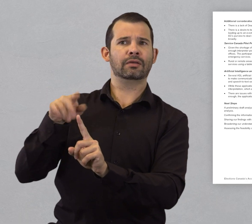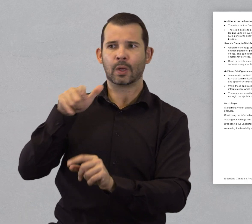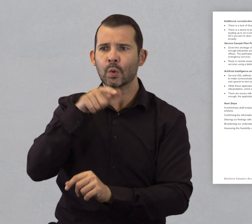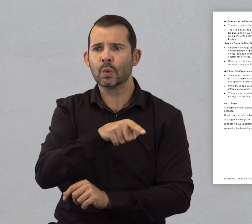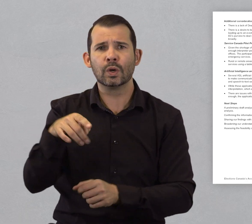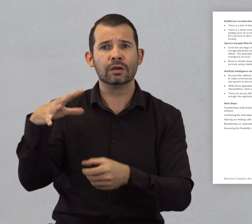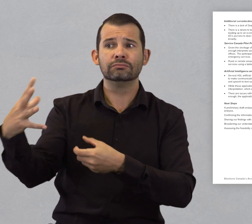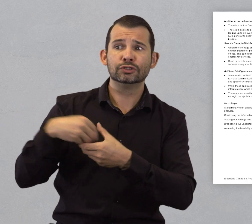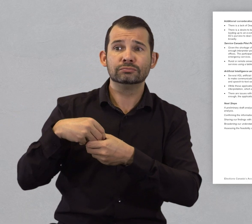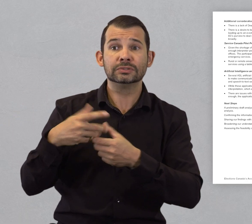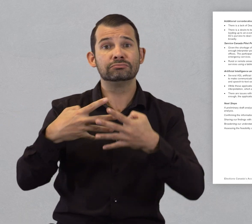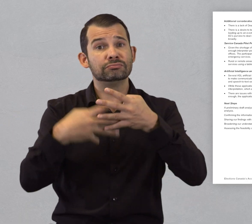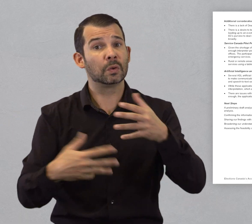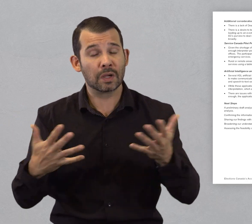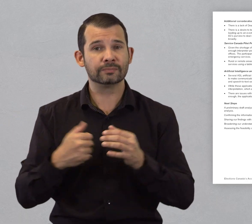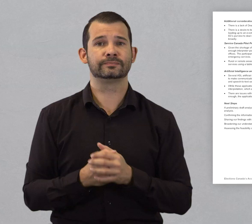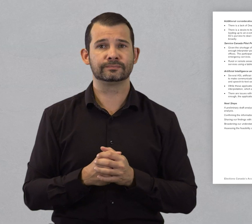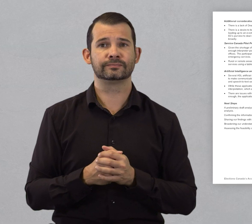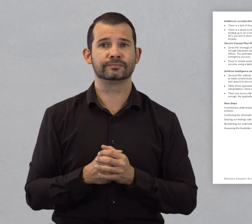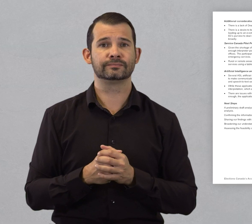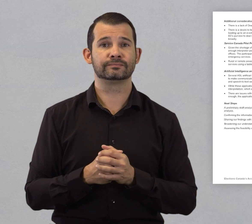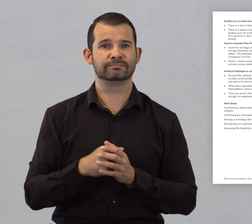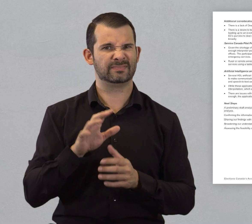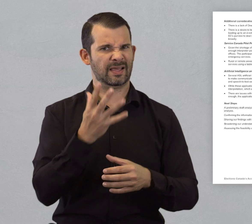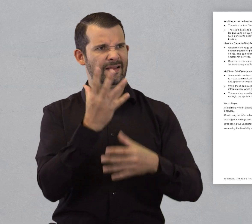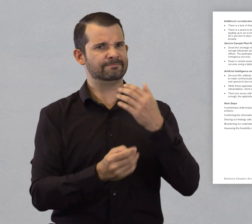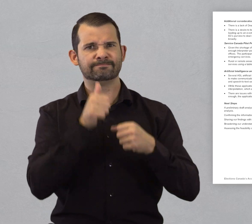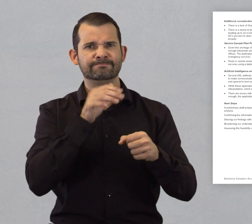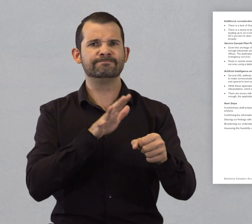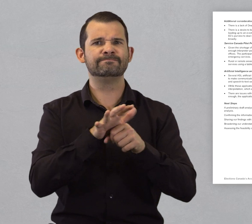the participants included: • There is a lack of Deaf